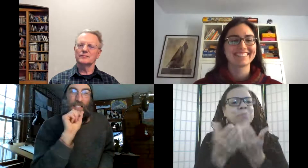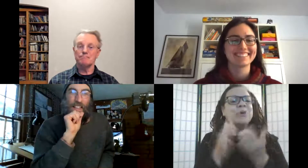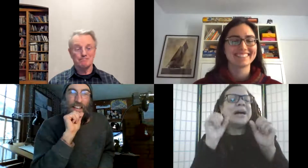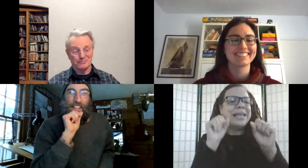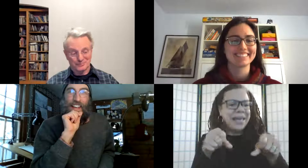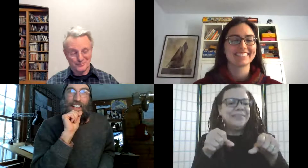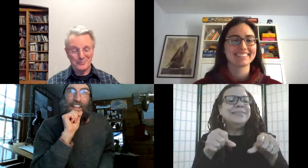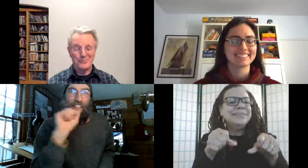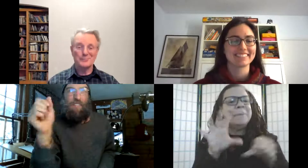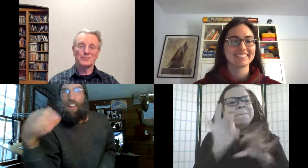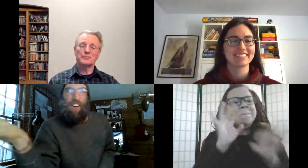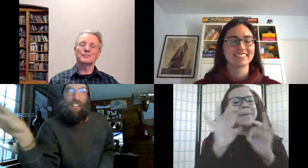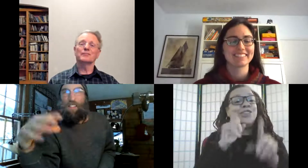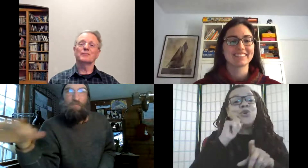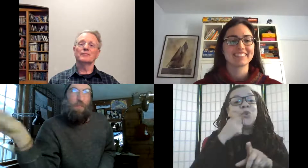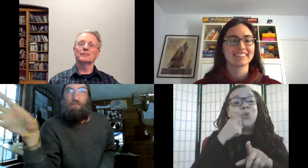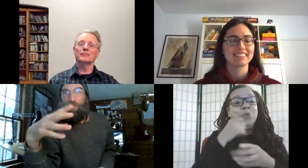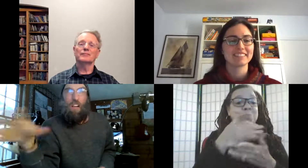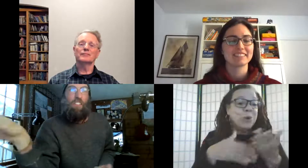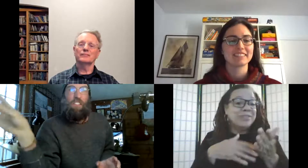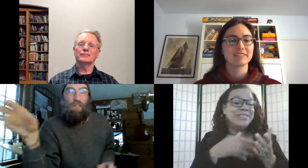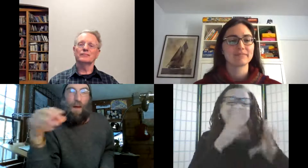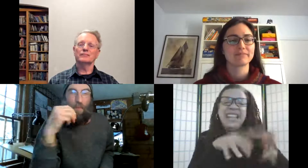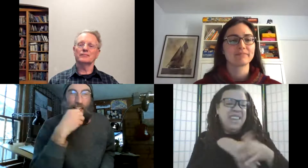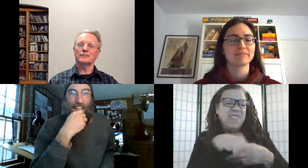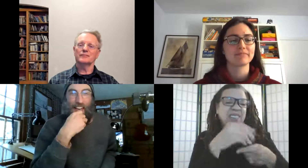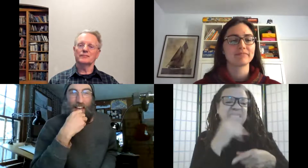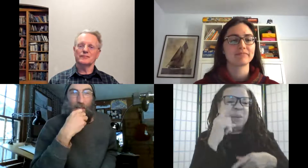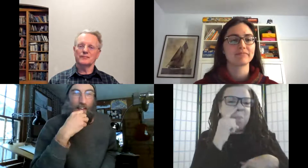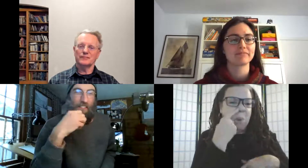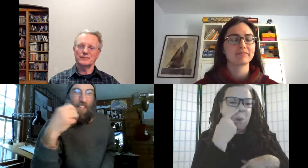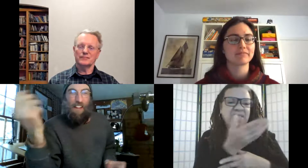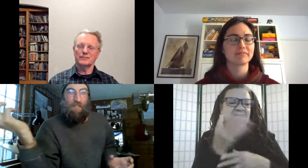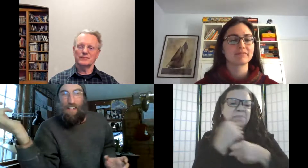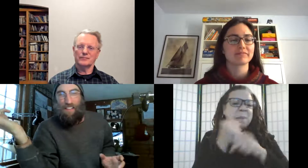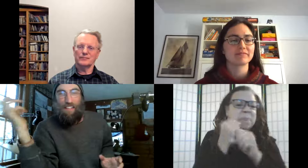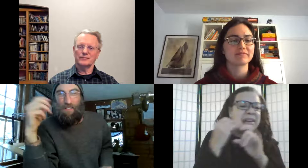parts, and uh leave out all the the dull stuff about making camp and having diarrhea and